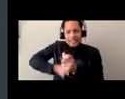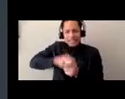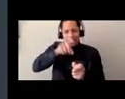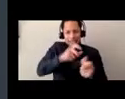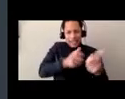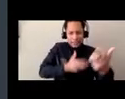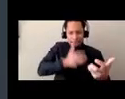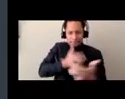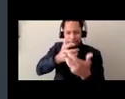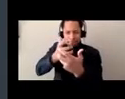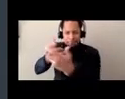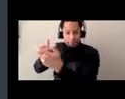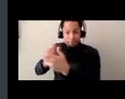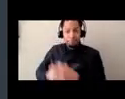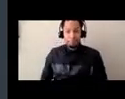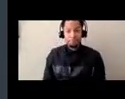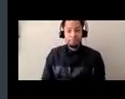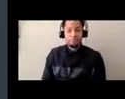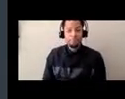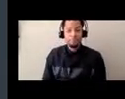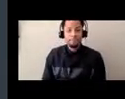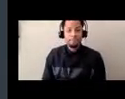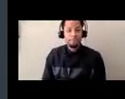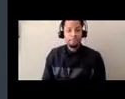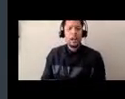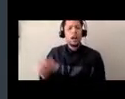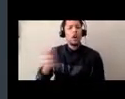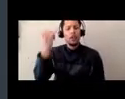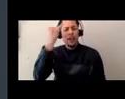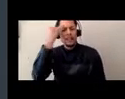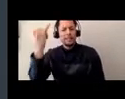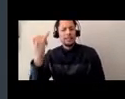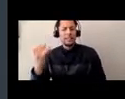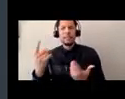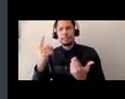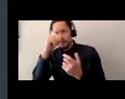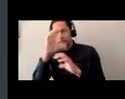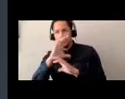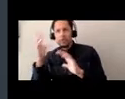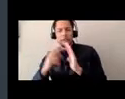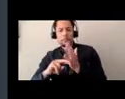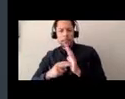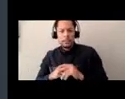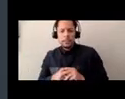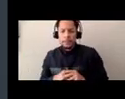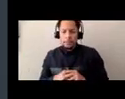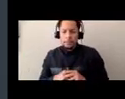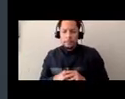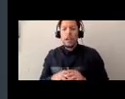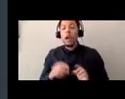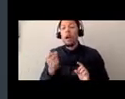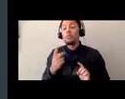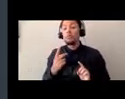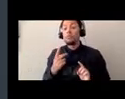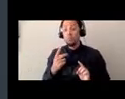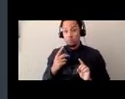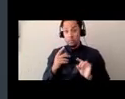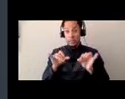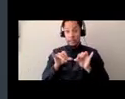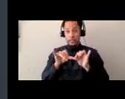Another way of thinking about it you know system work that you are taking on is really